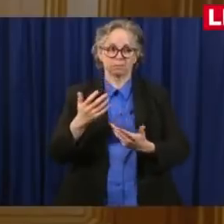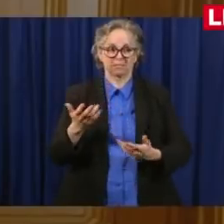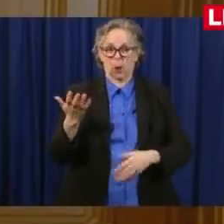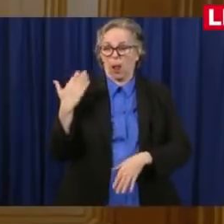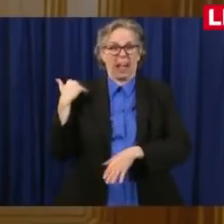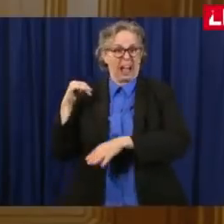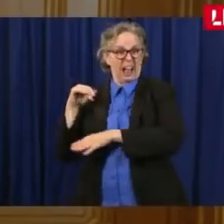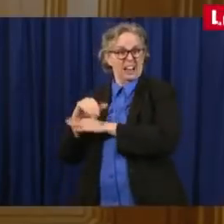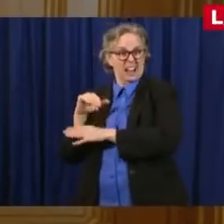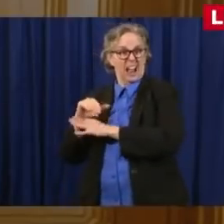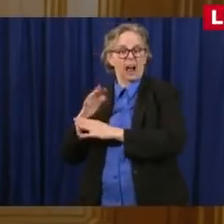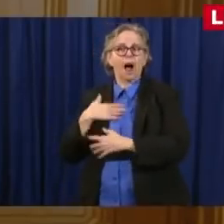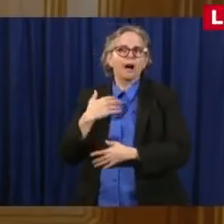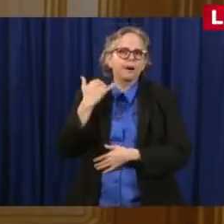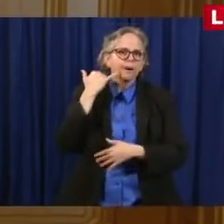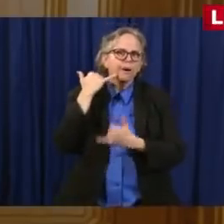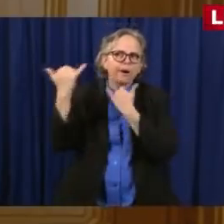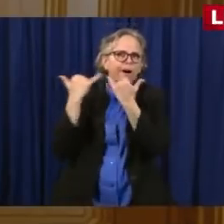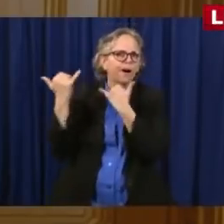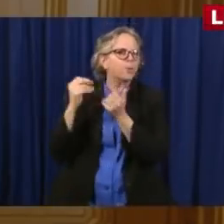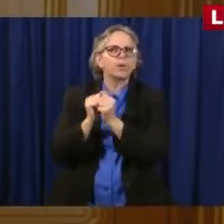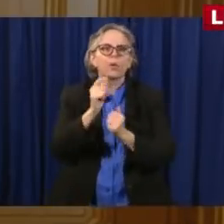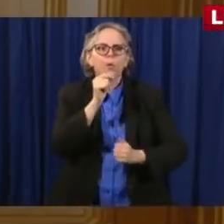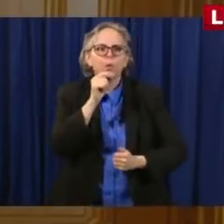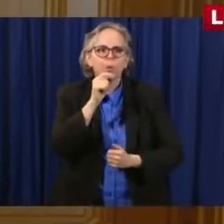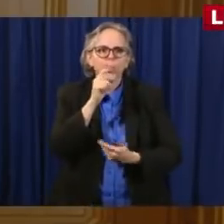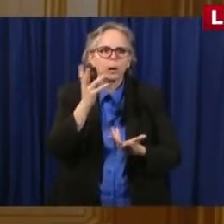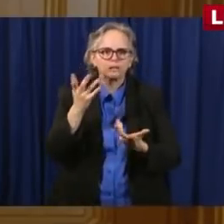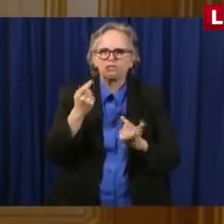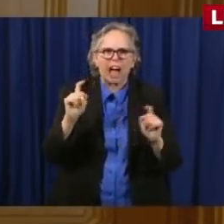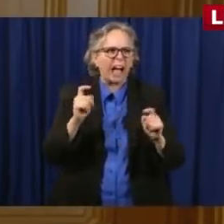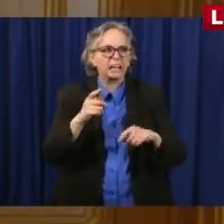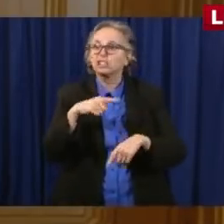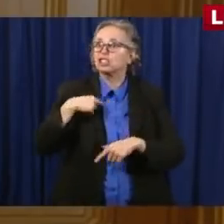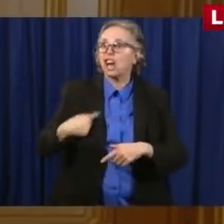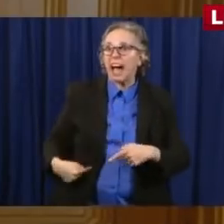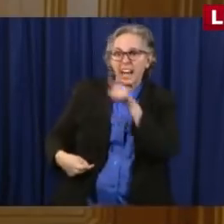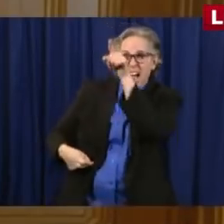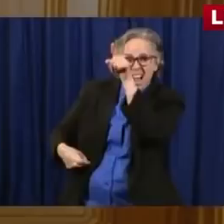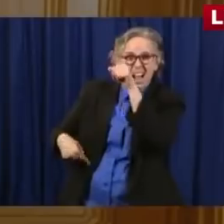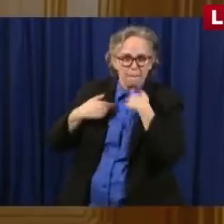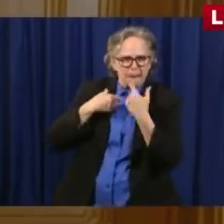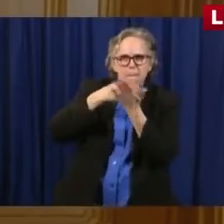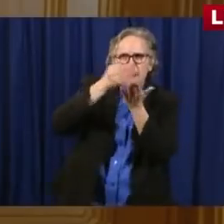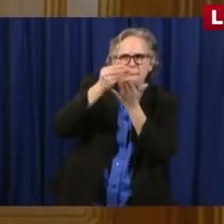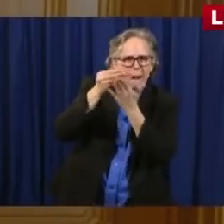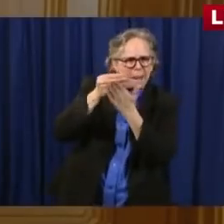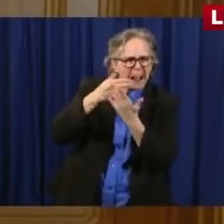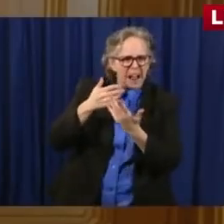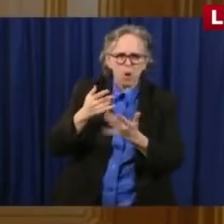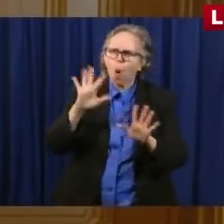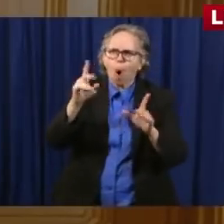I WAS ON THE PHONE LAST NIGHT TALKING TO SOMEONE WHO IS WORKING TO GET MASKS IN FROM CHINA.